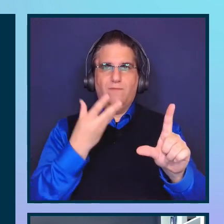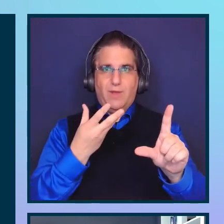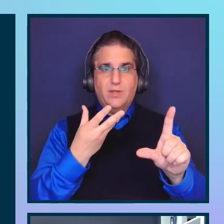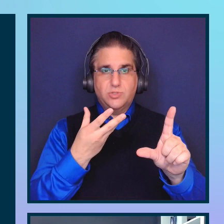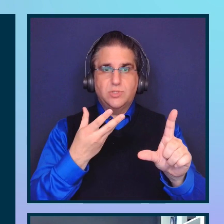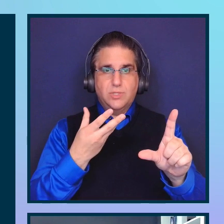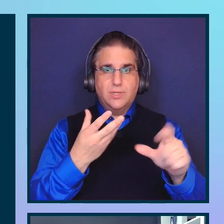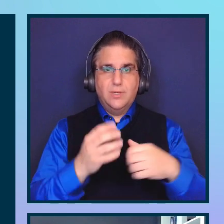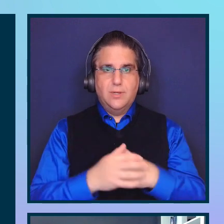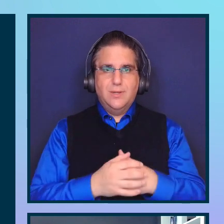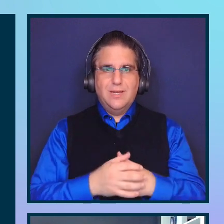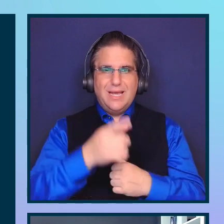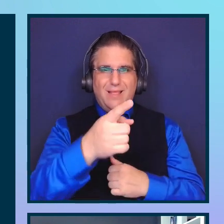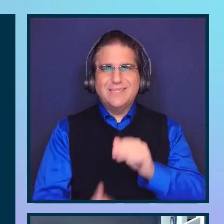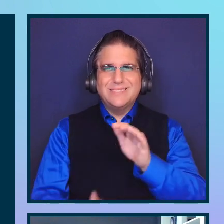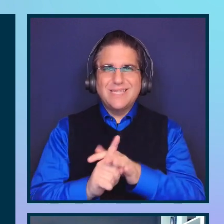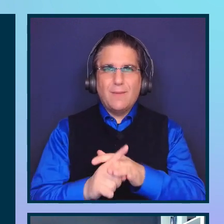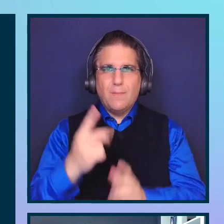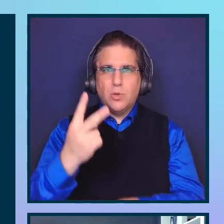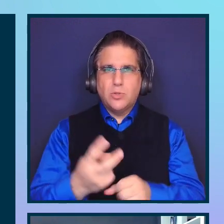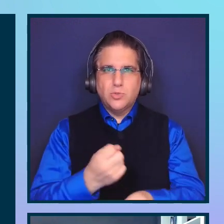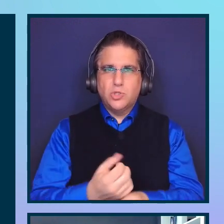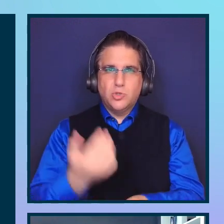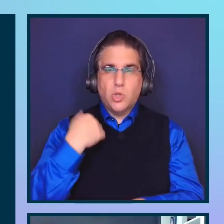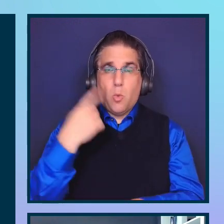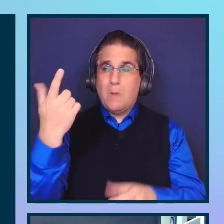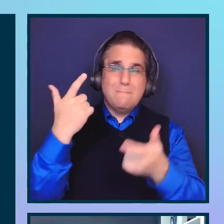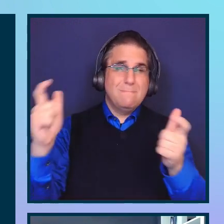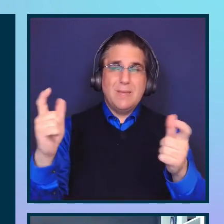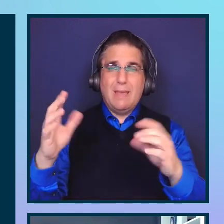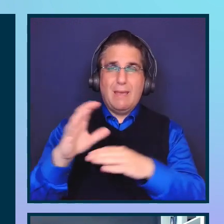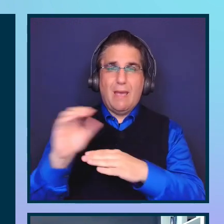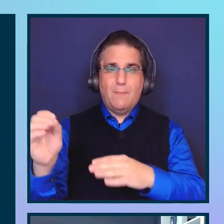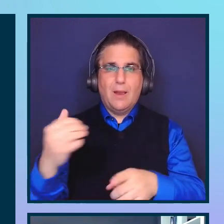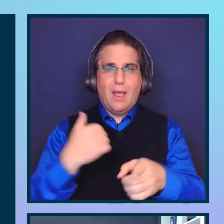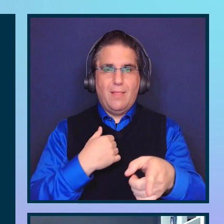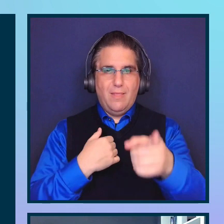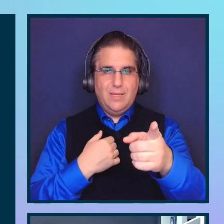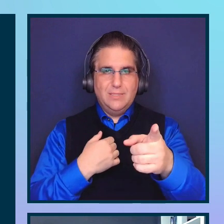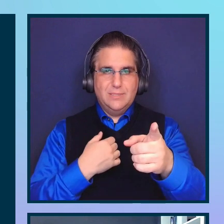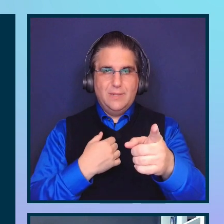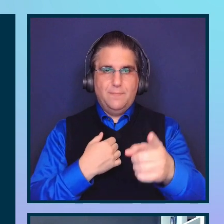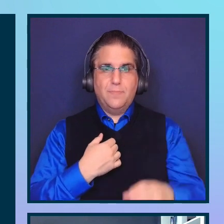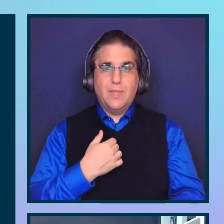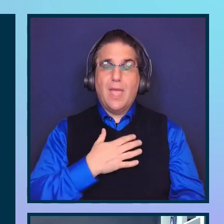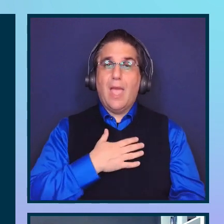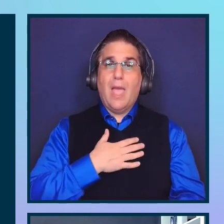two years ago, I think. One of the biggest retailers, they have on screen, they have something called, Help us keep your account safe